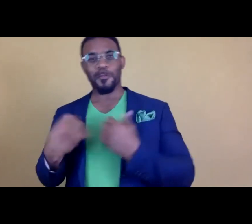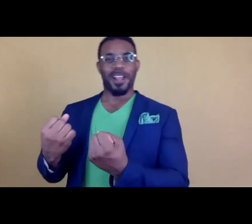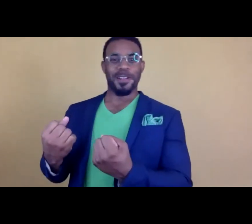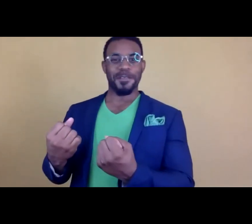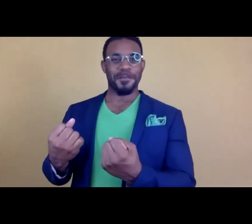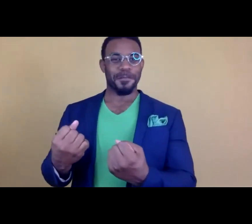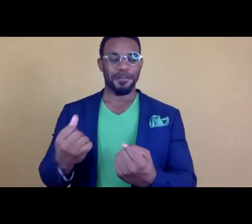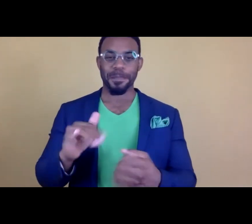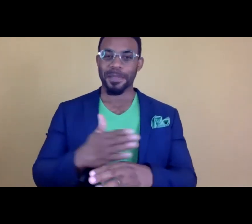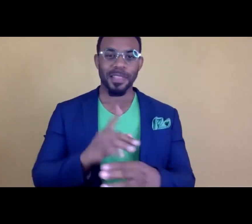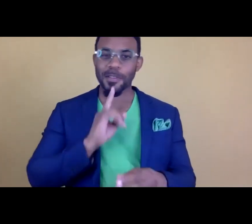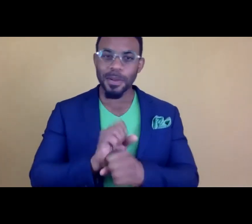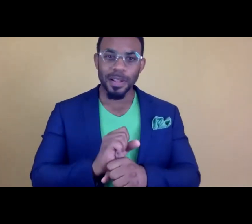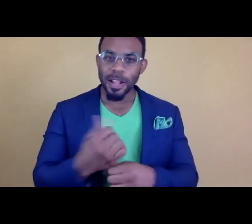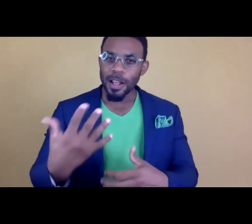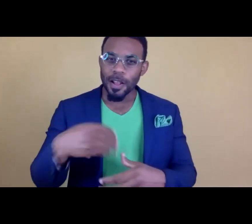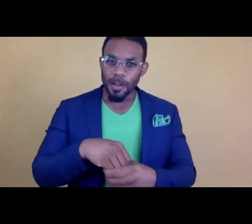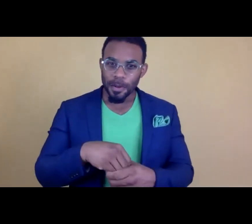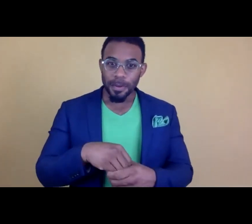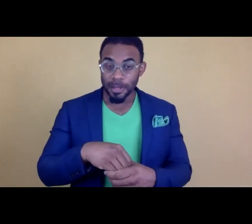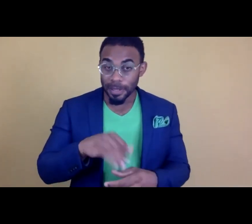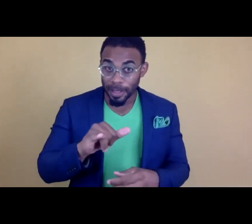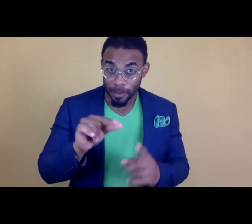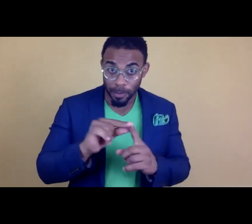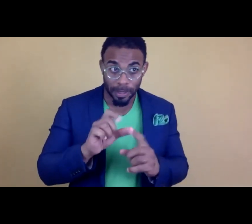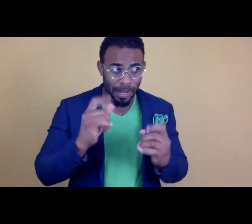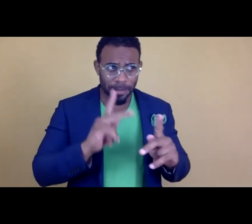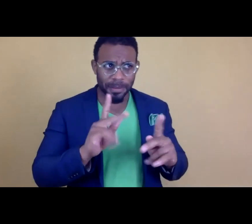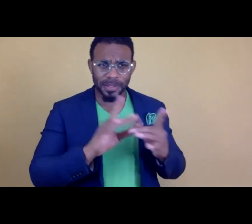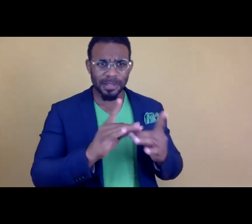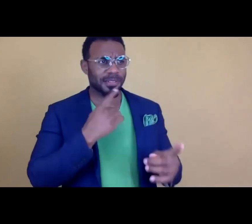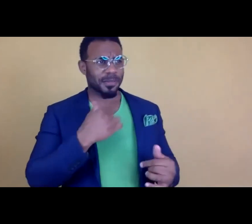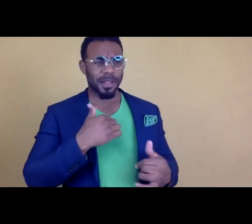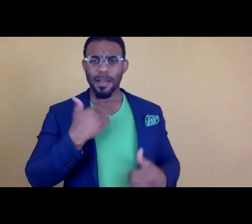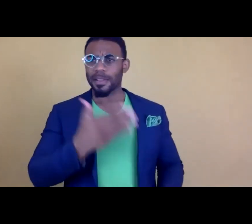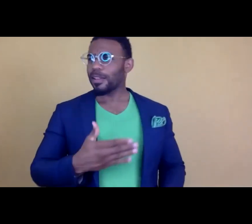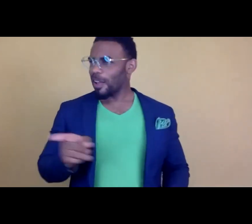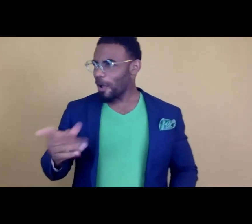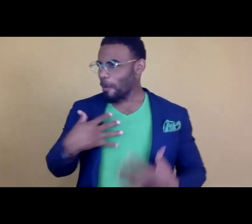And this song encompasses, that was a word a lot of people said to me when I was there because